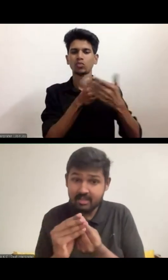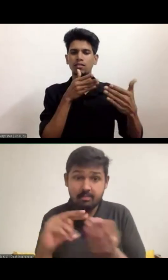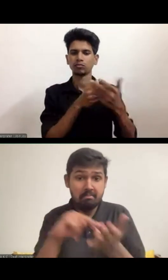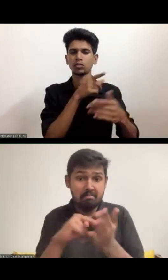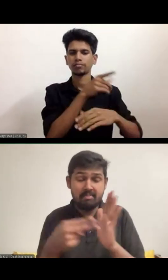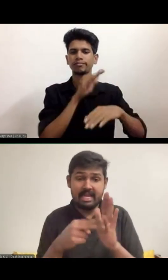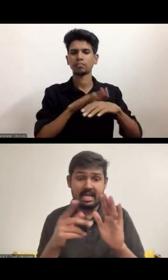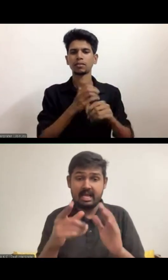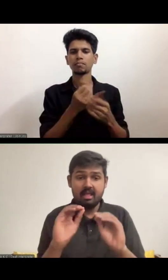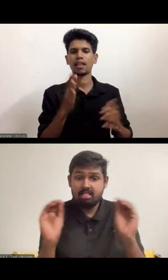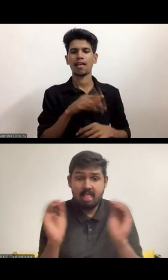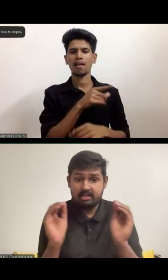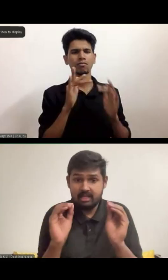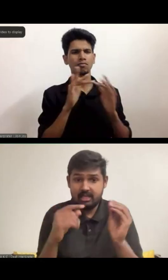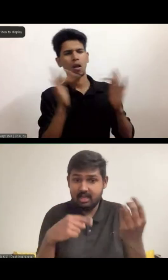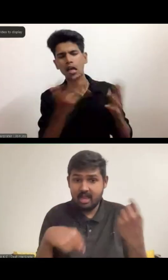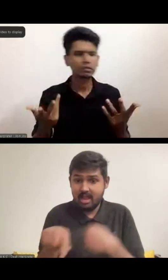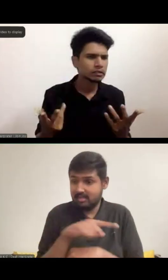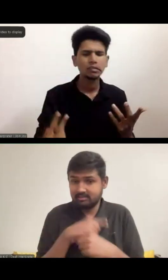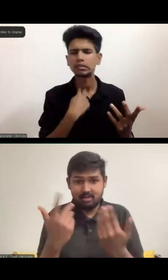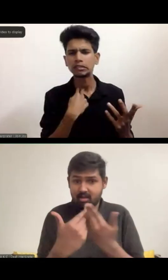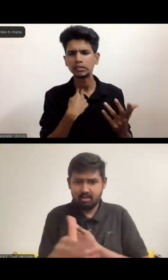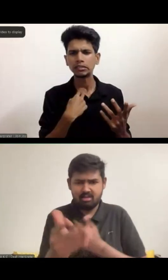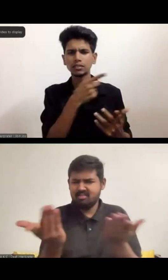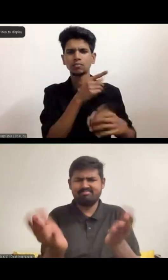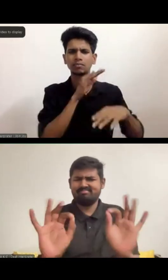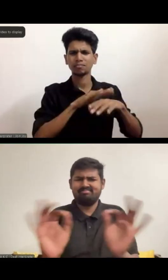governance structures can reduce those barriers.